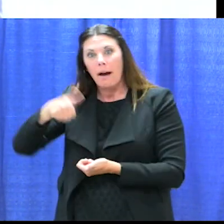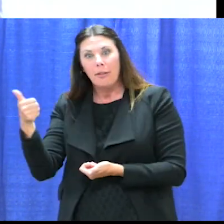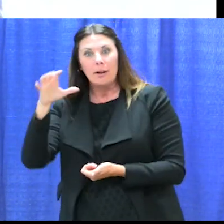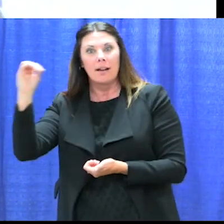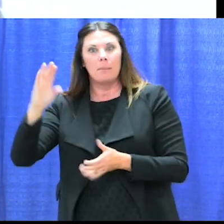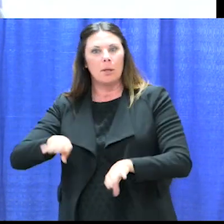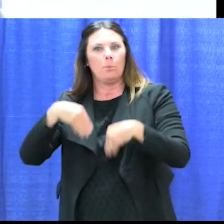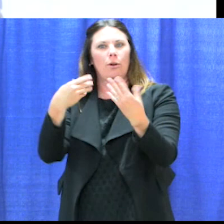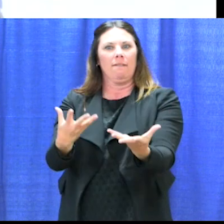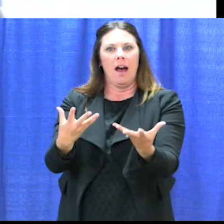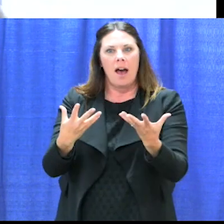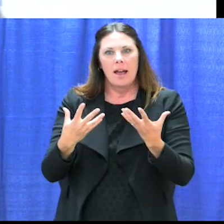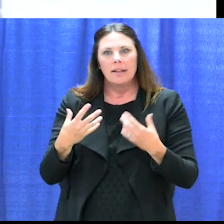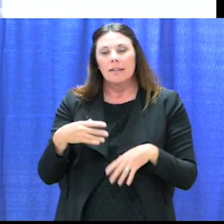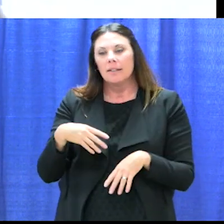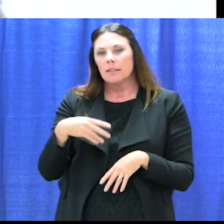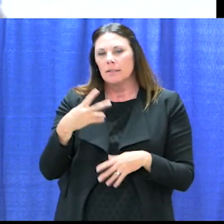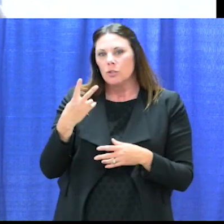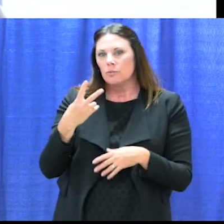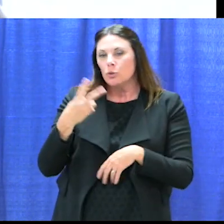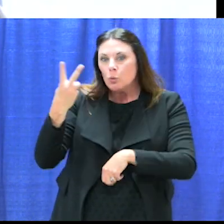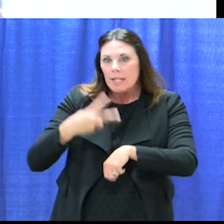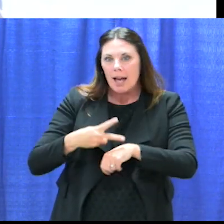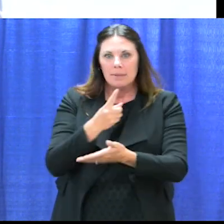prep sessions twice a week leading up to AP exams.